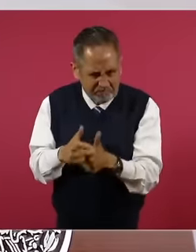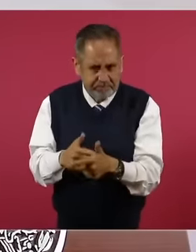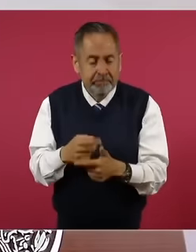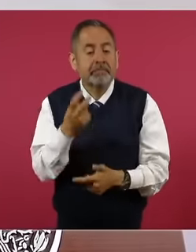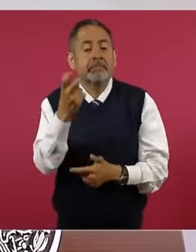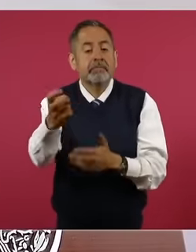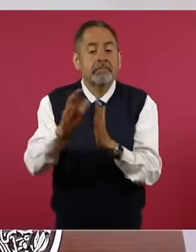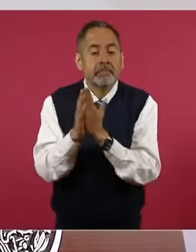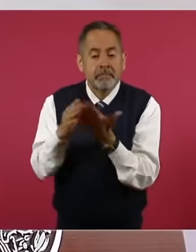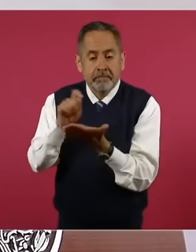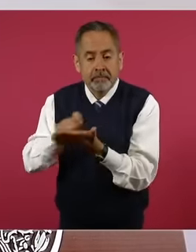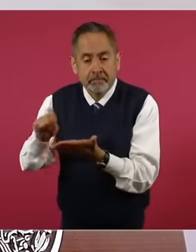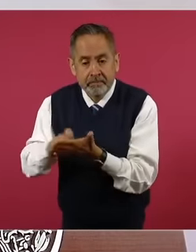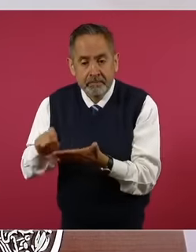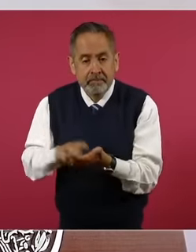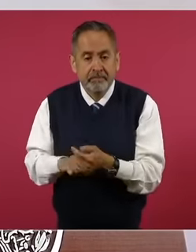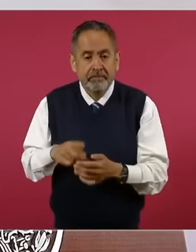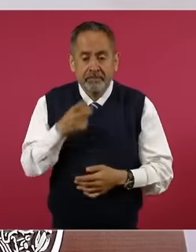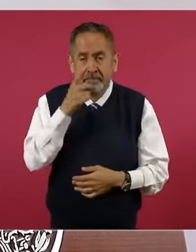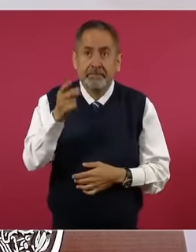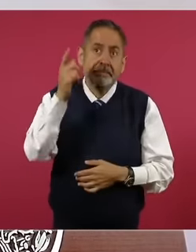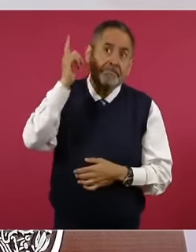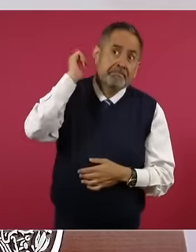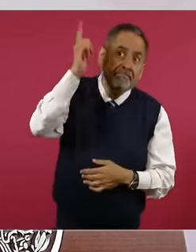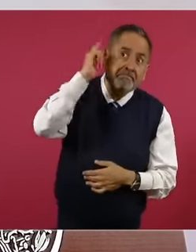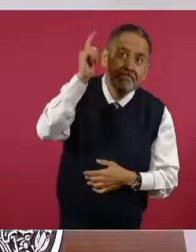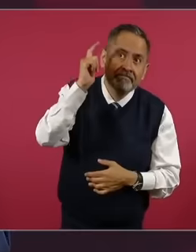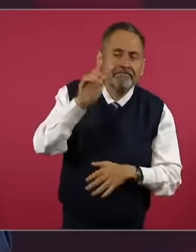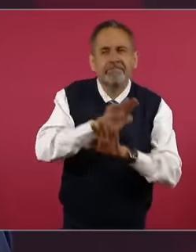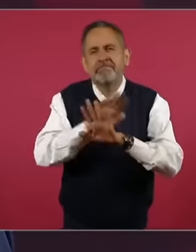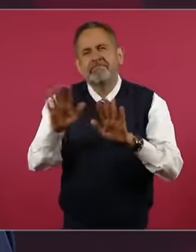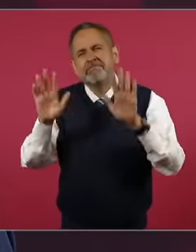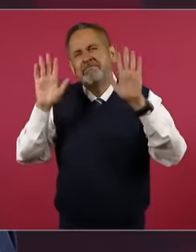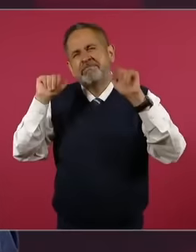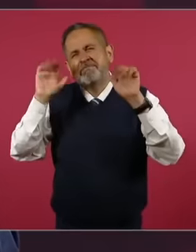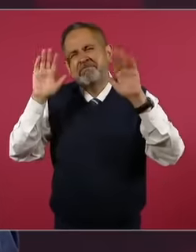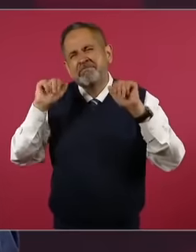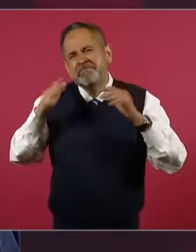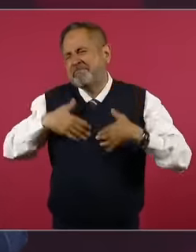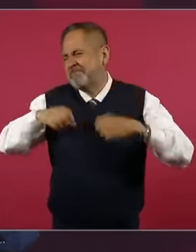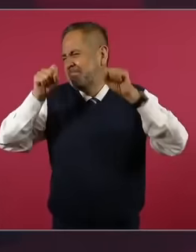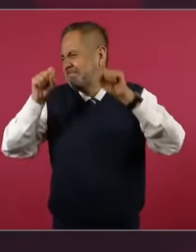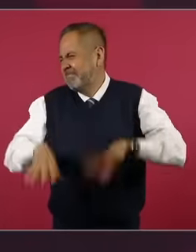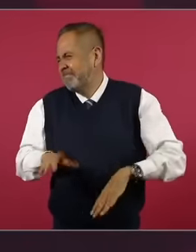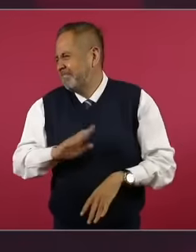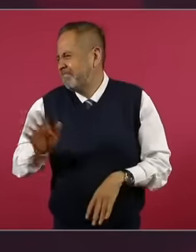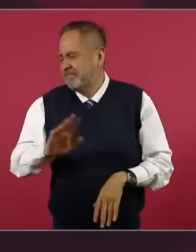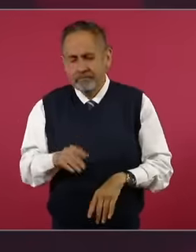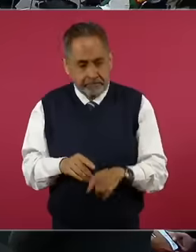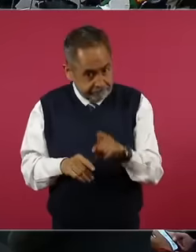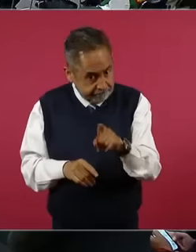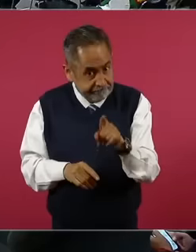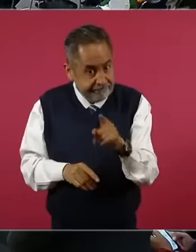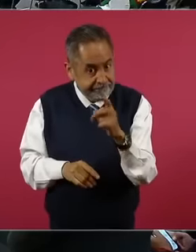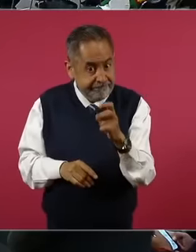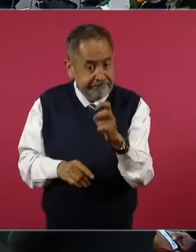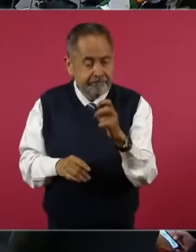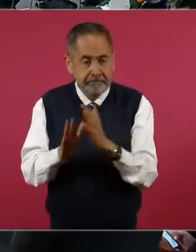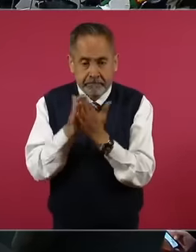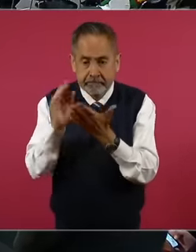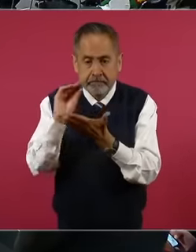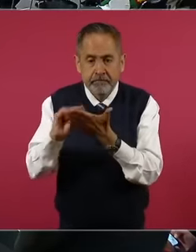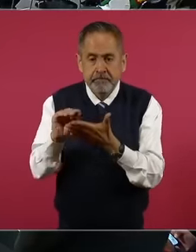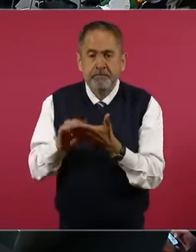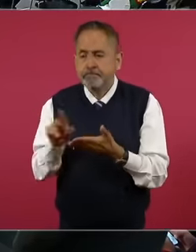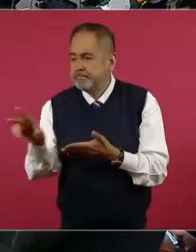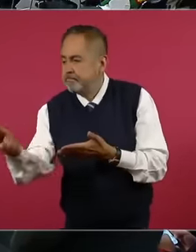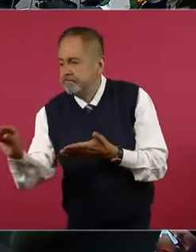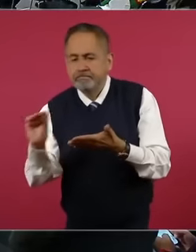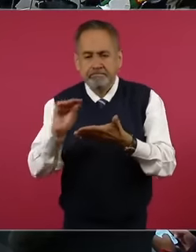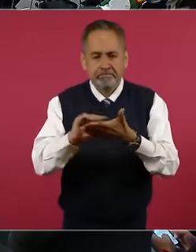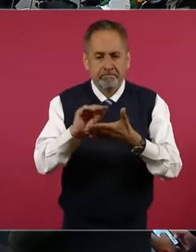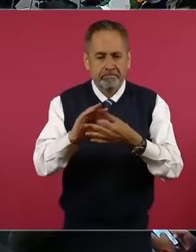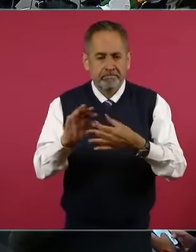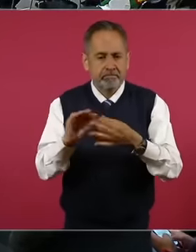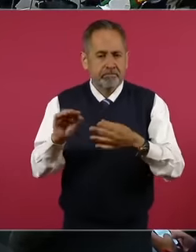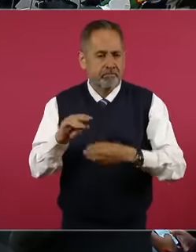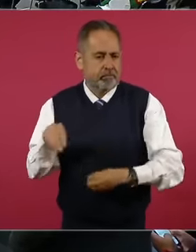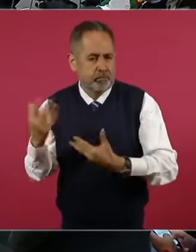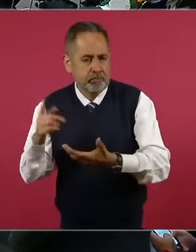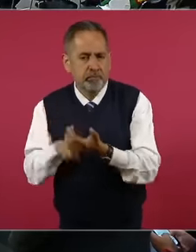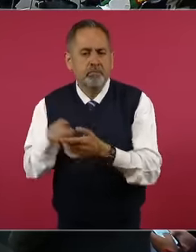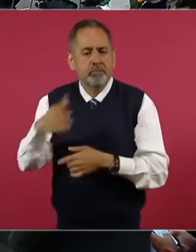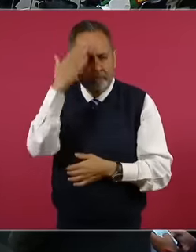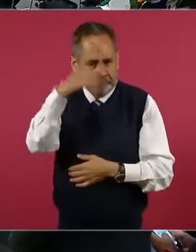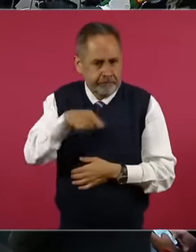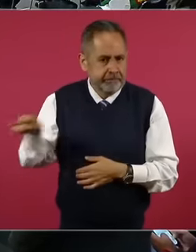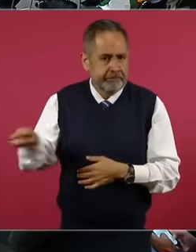Saying Goodbye to Hope, and in that book There is a poem, you know that Maestro Pellicer was